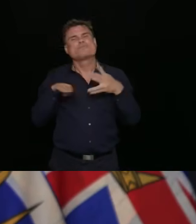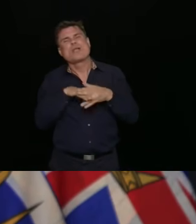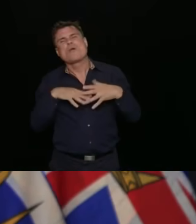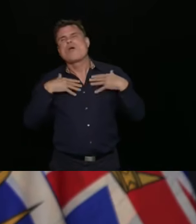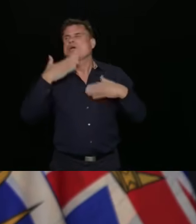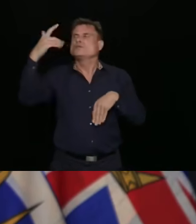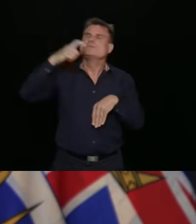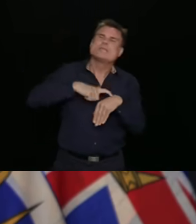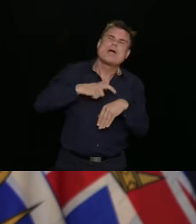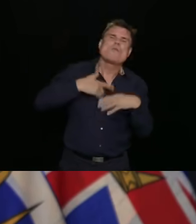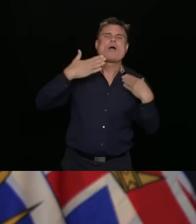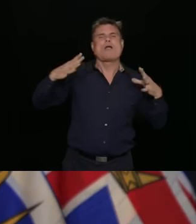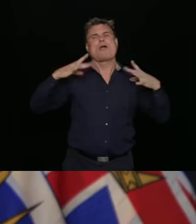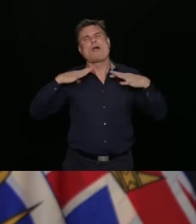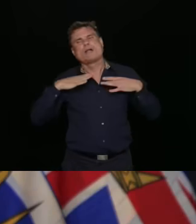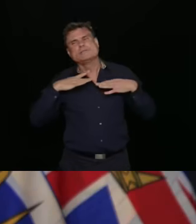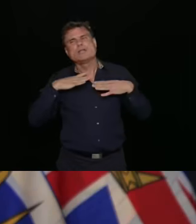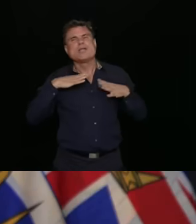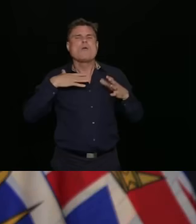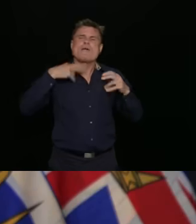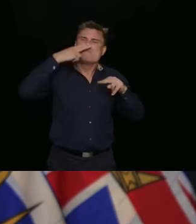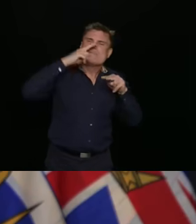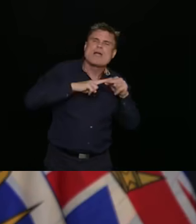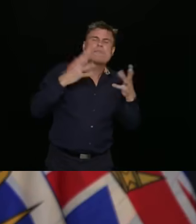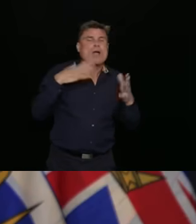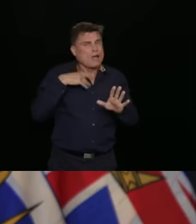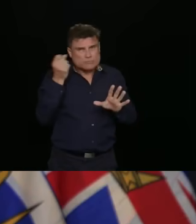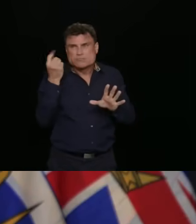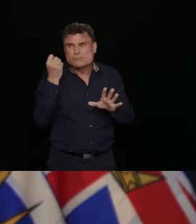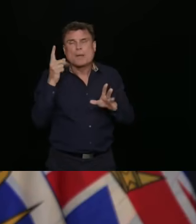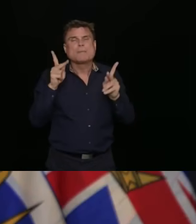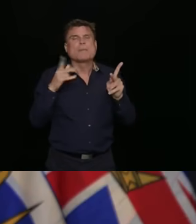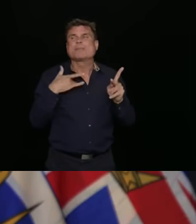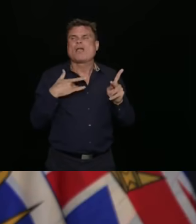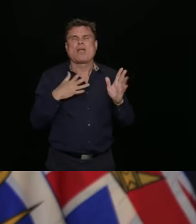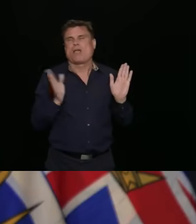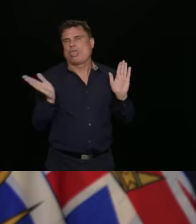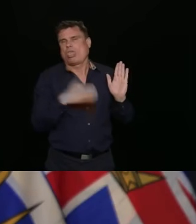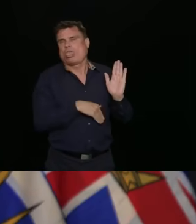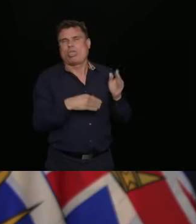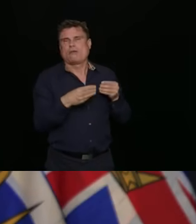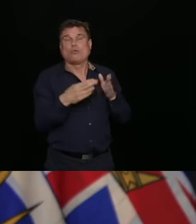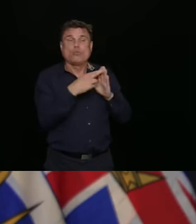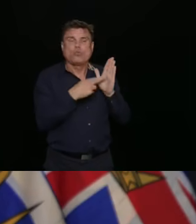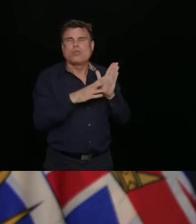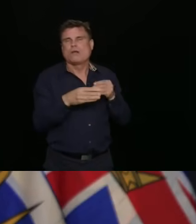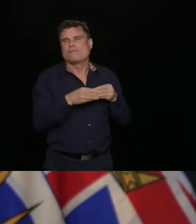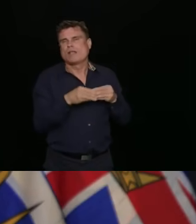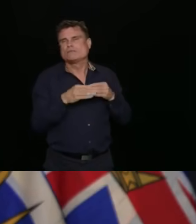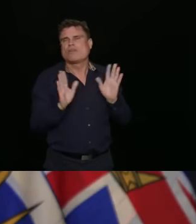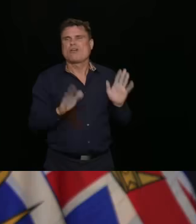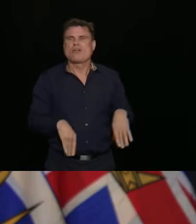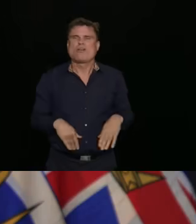10 per cent less of that of people saying they were staying home when sick. That seems concerning. Do